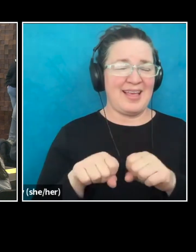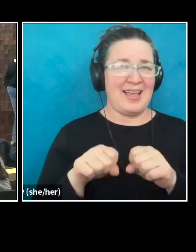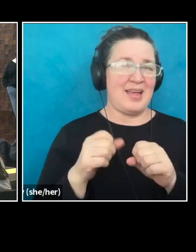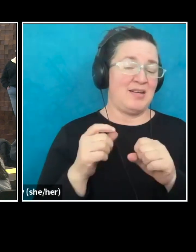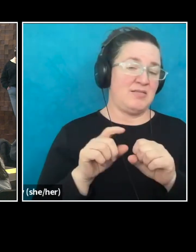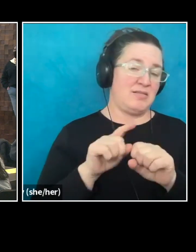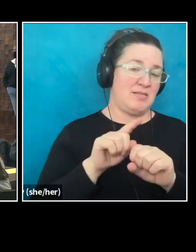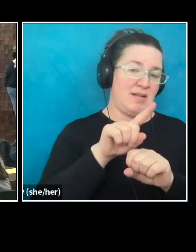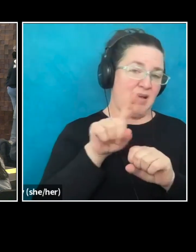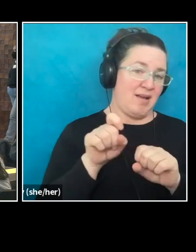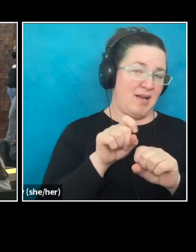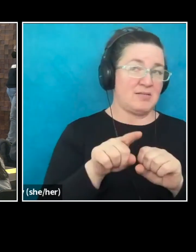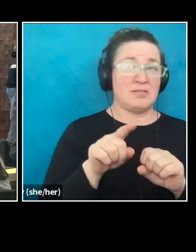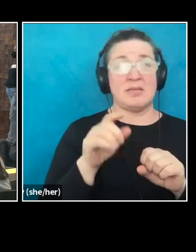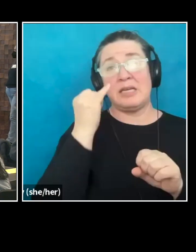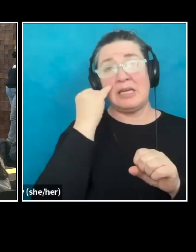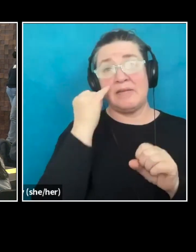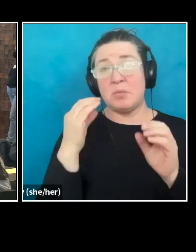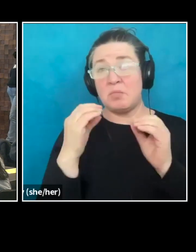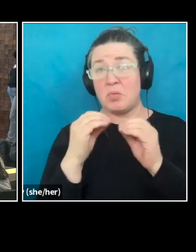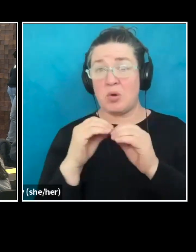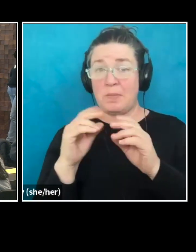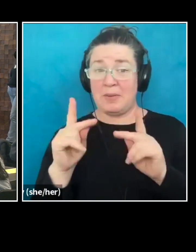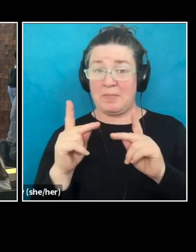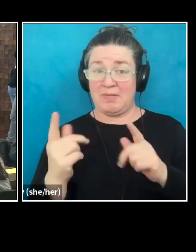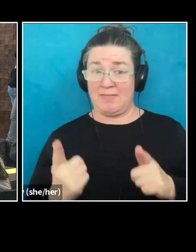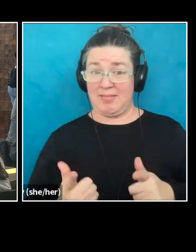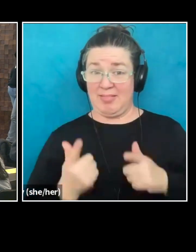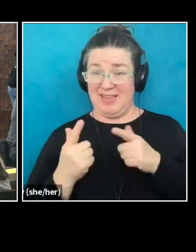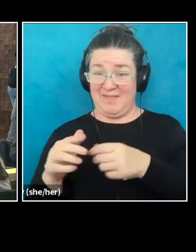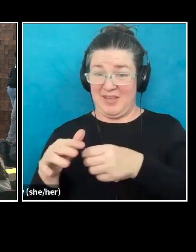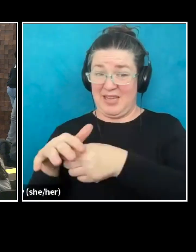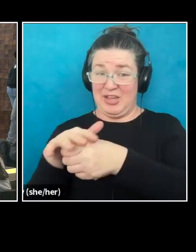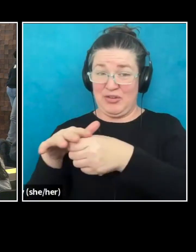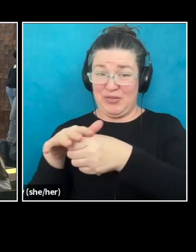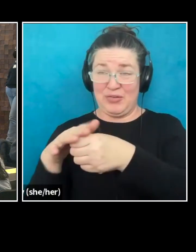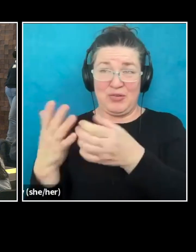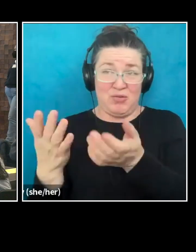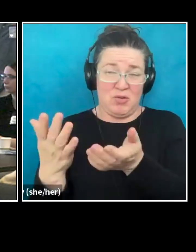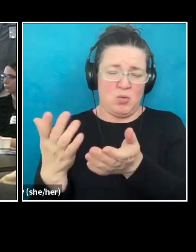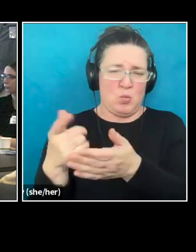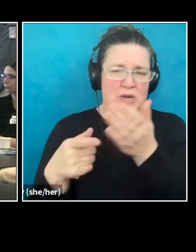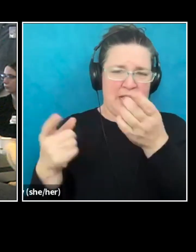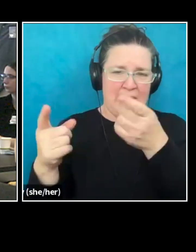What happens if uh there's more medical centers and urgent care facilities in these places that